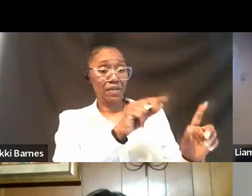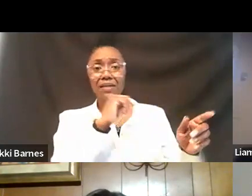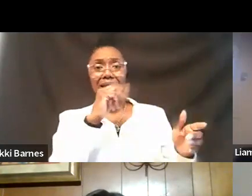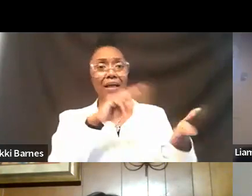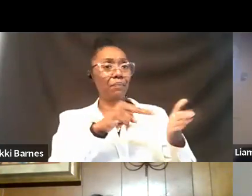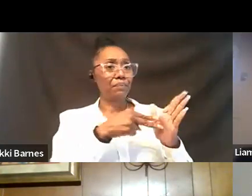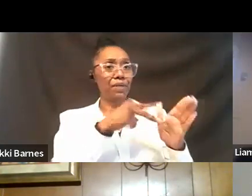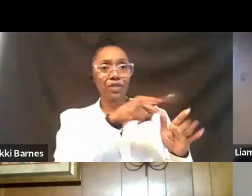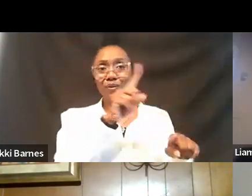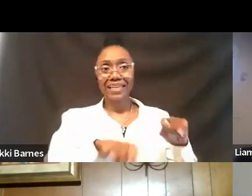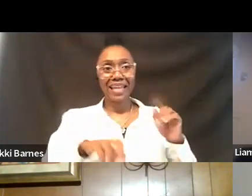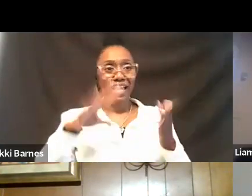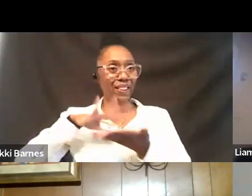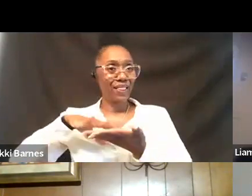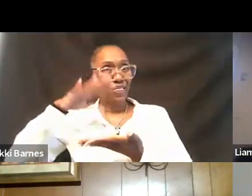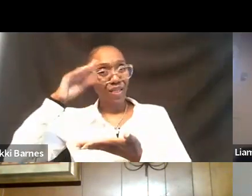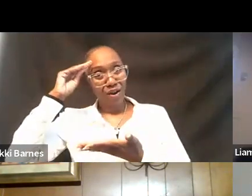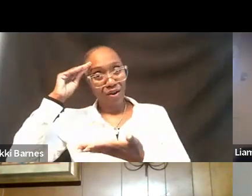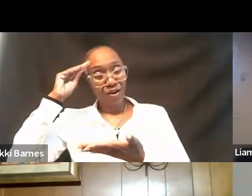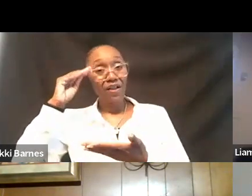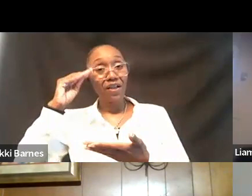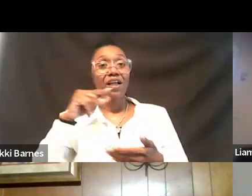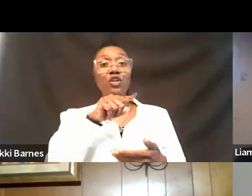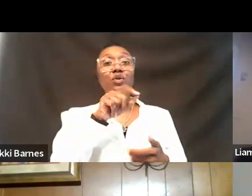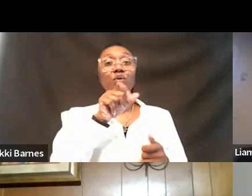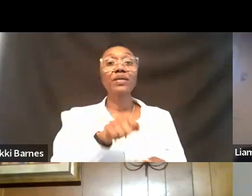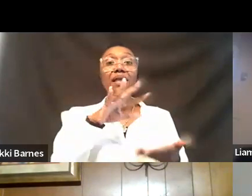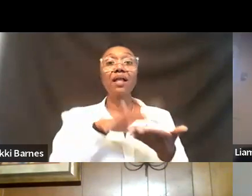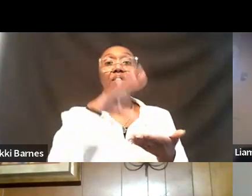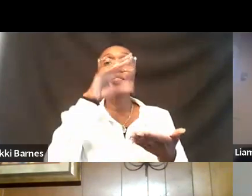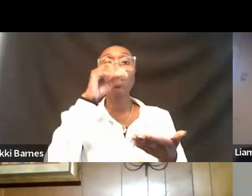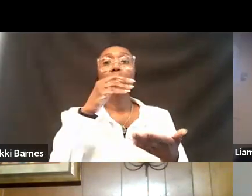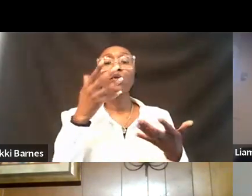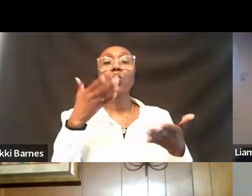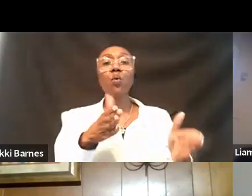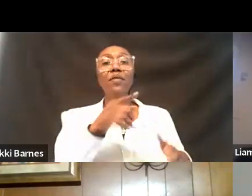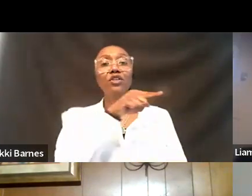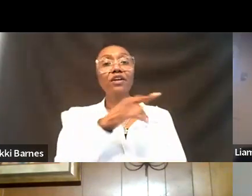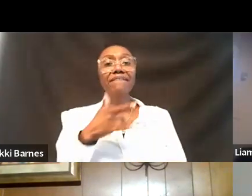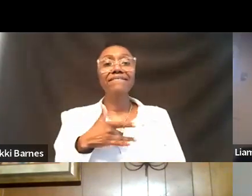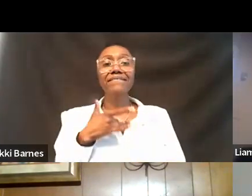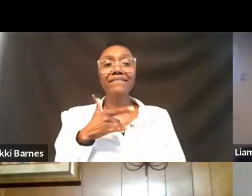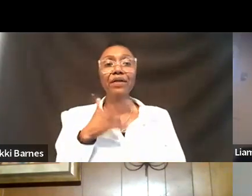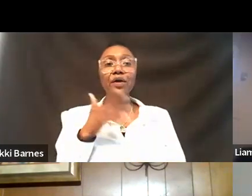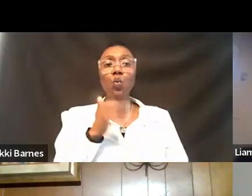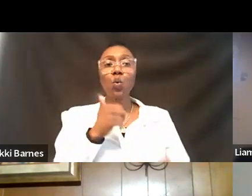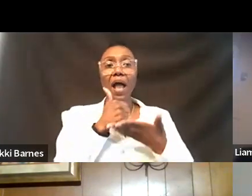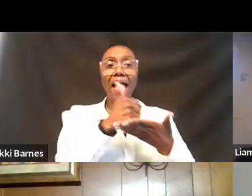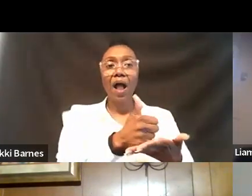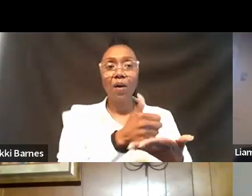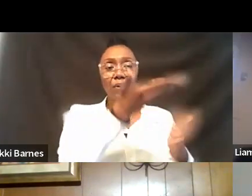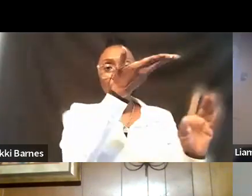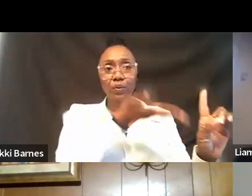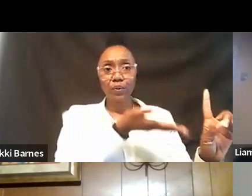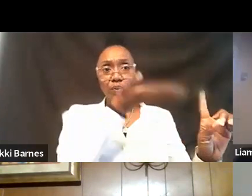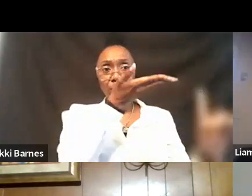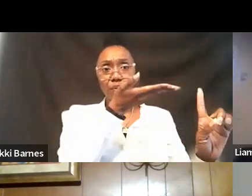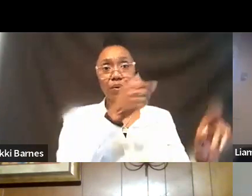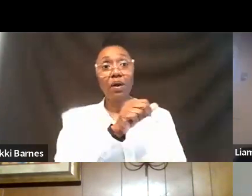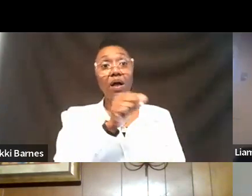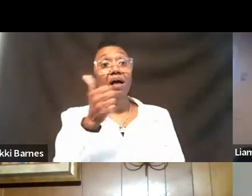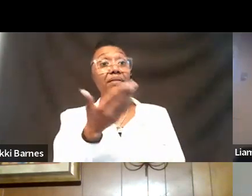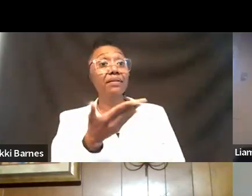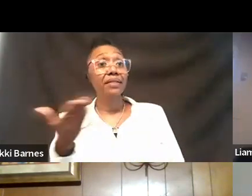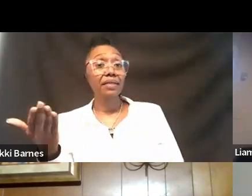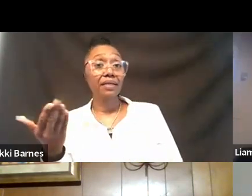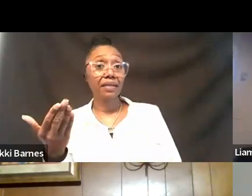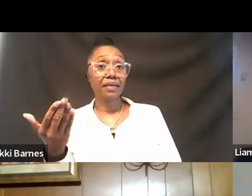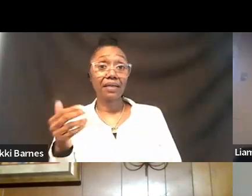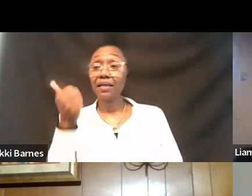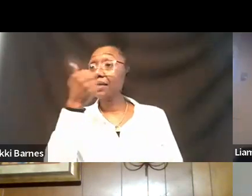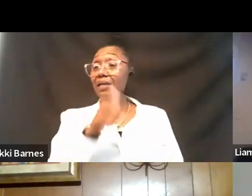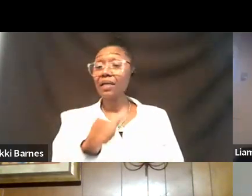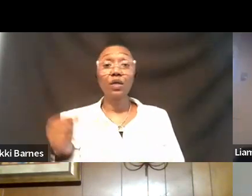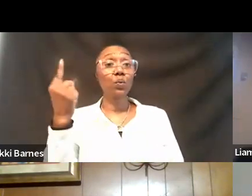You can only learn. The way that you feel. That is gonna help you. And another thing is with anybody that has a disability.